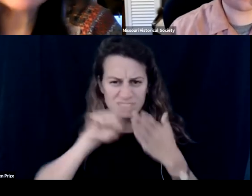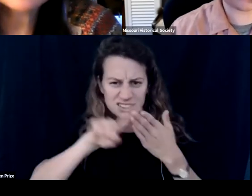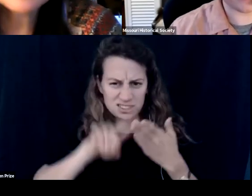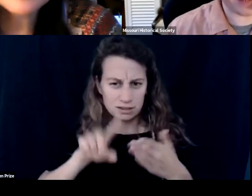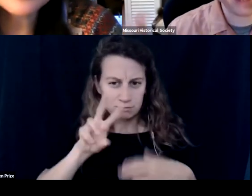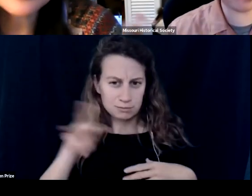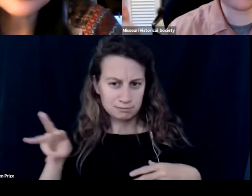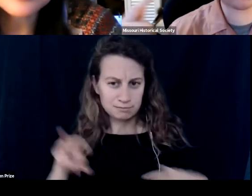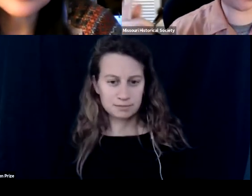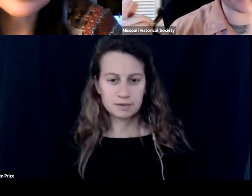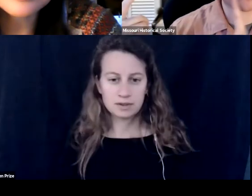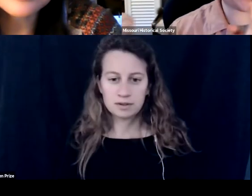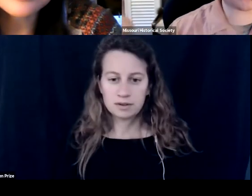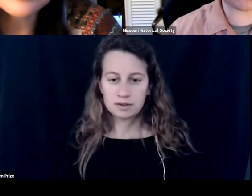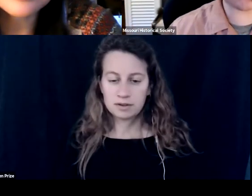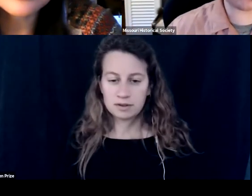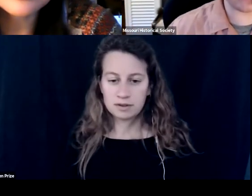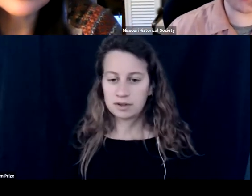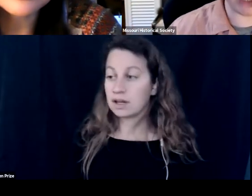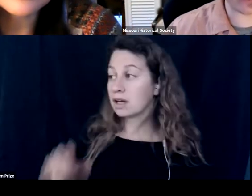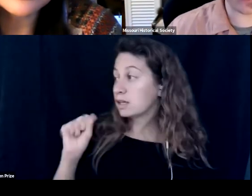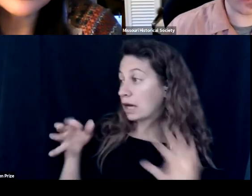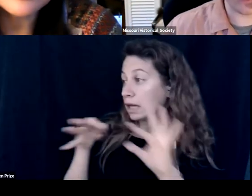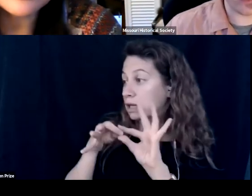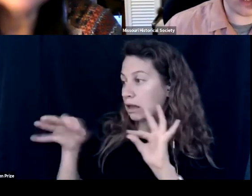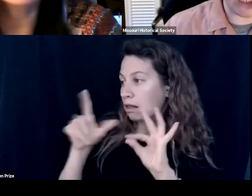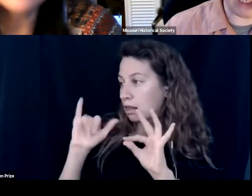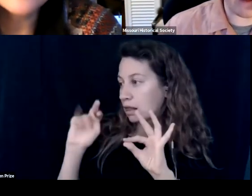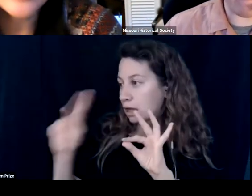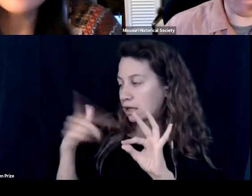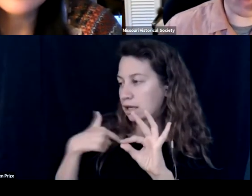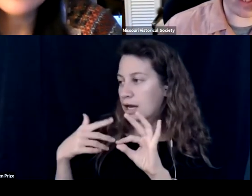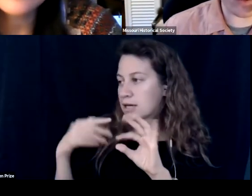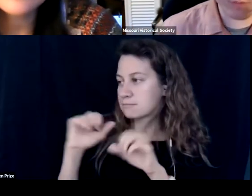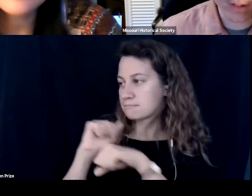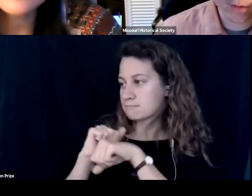want to revisit that bad past. But I personally think we have